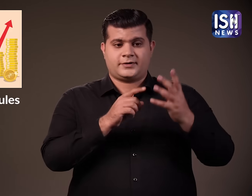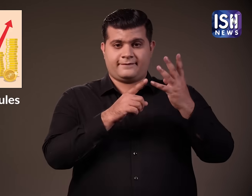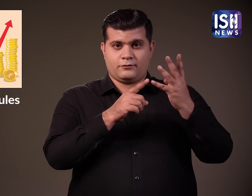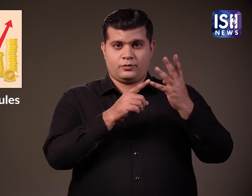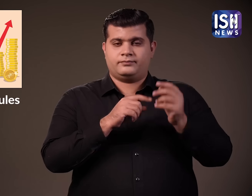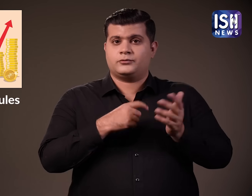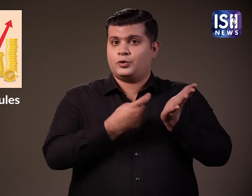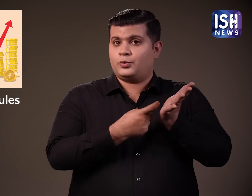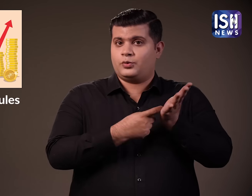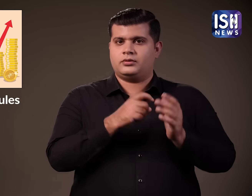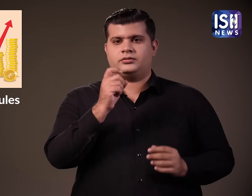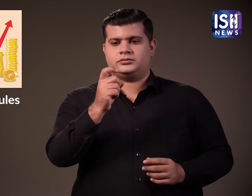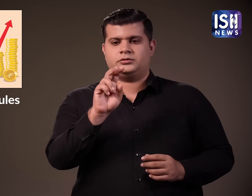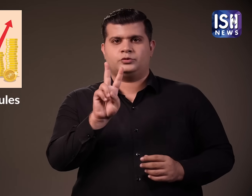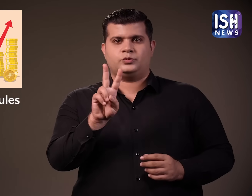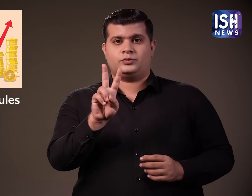4. The Rule of 72.